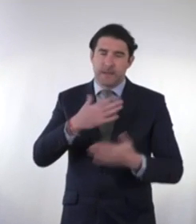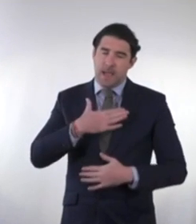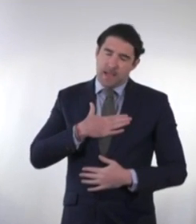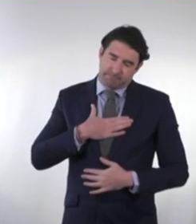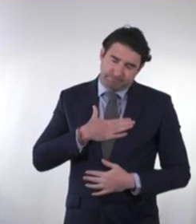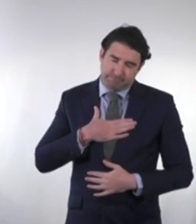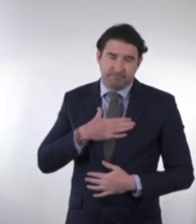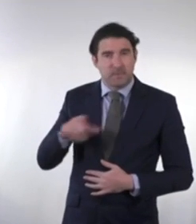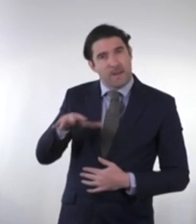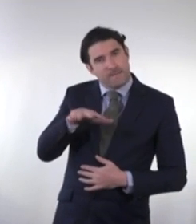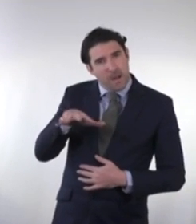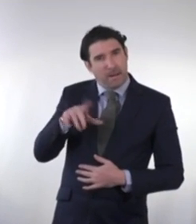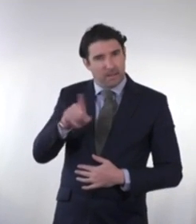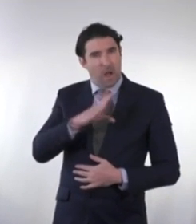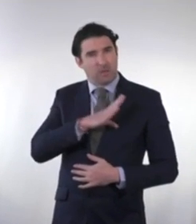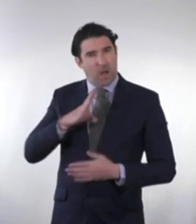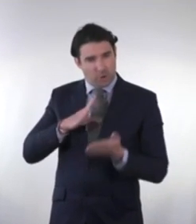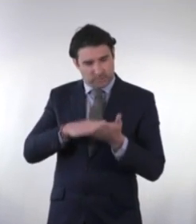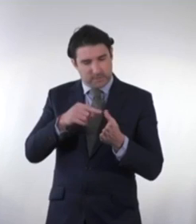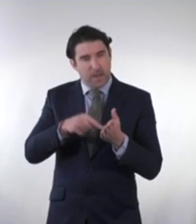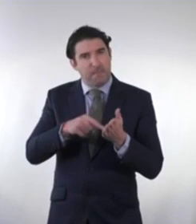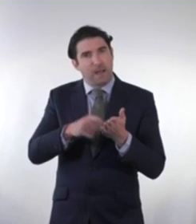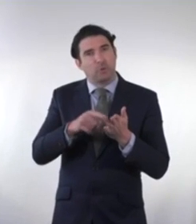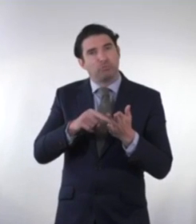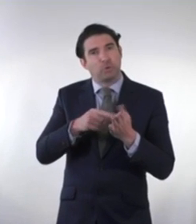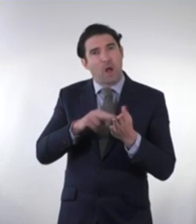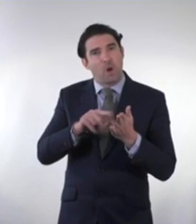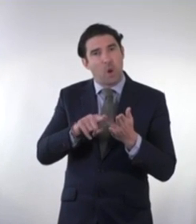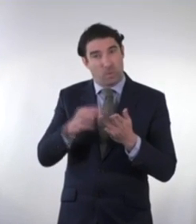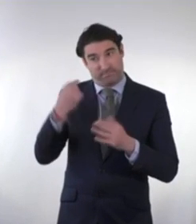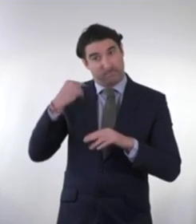a fact of which the right hon. Gentleman might, with advantage, inform his electorate in Scotland.